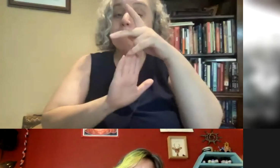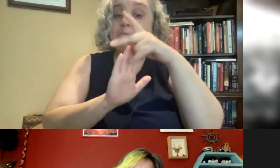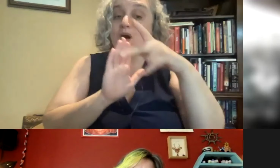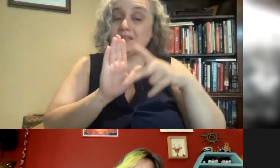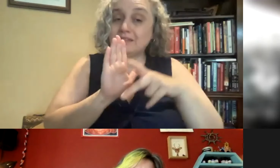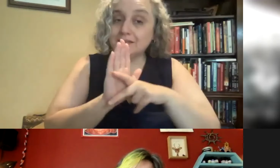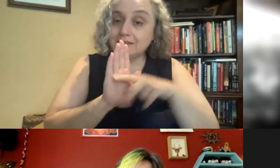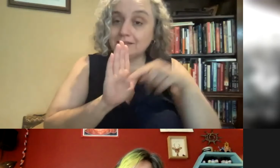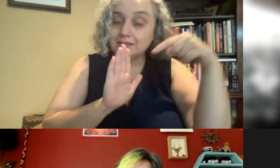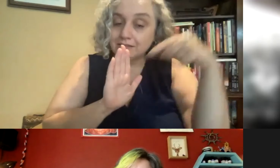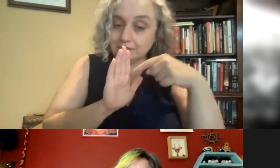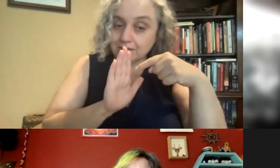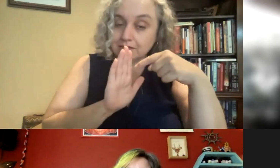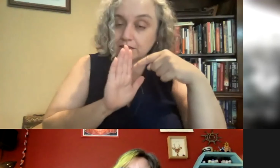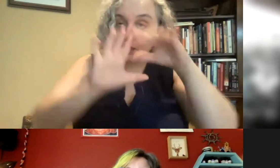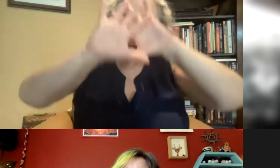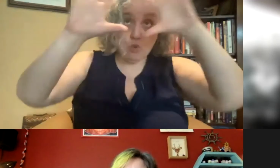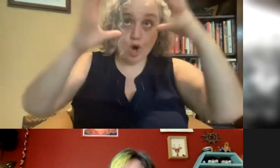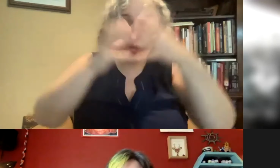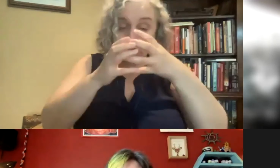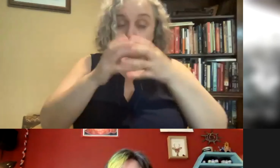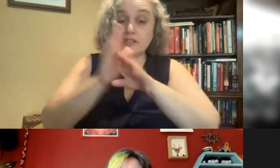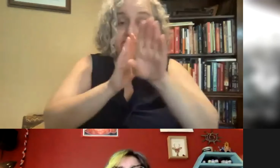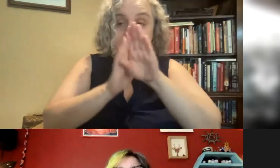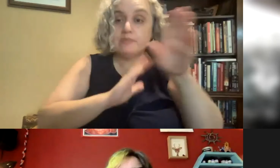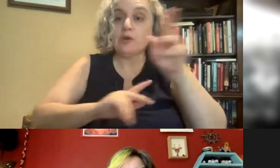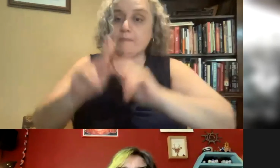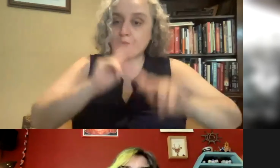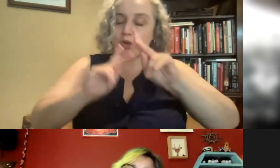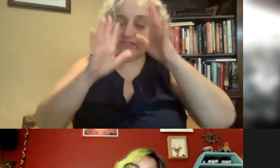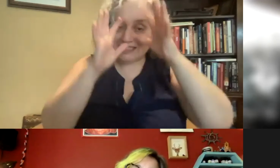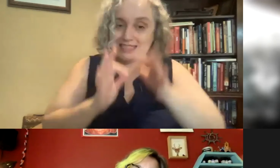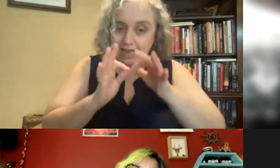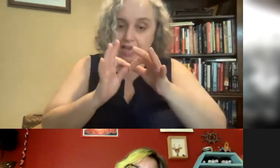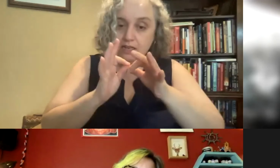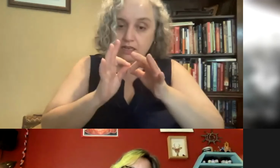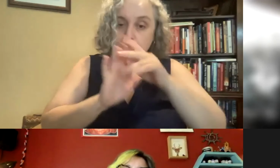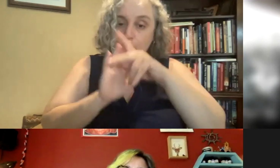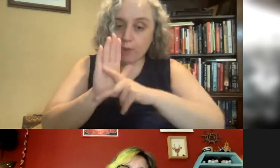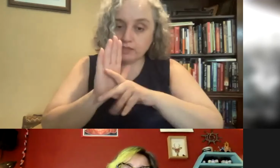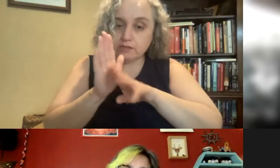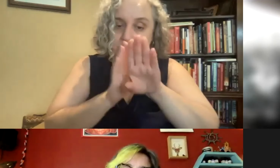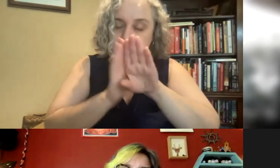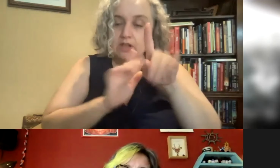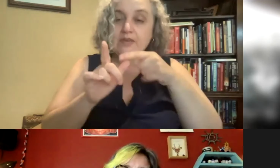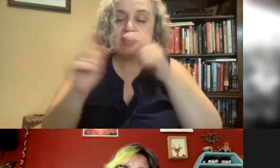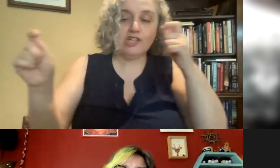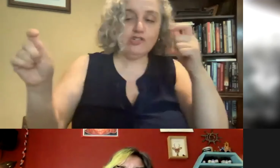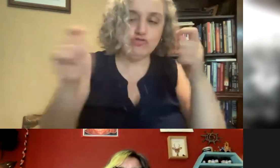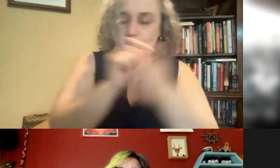such that it shifted things enough to open up that door.